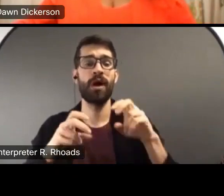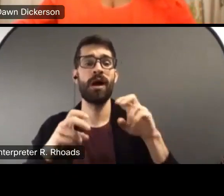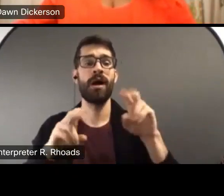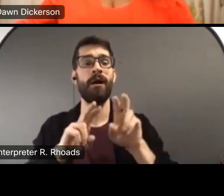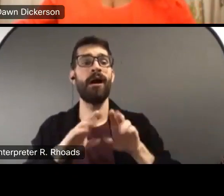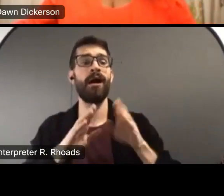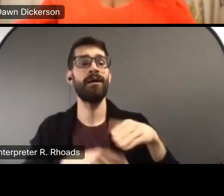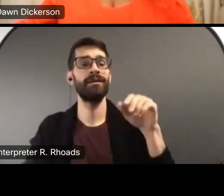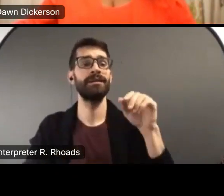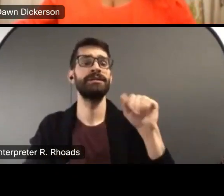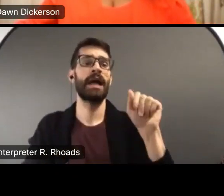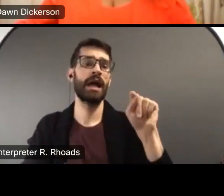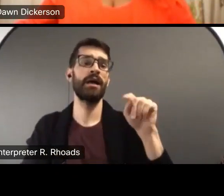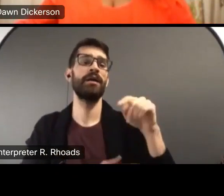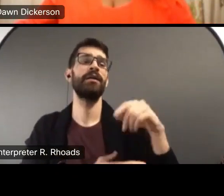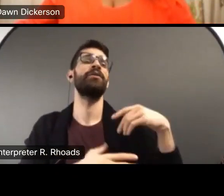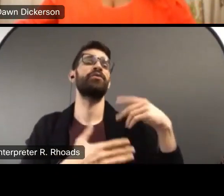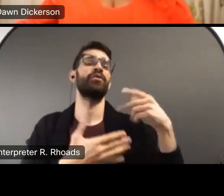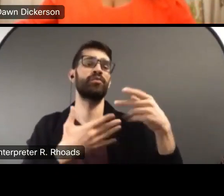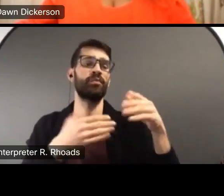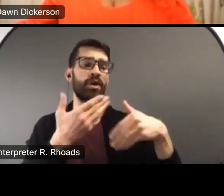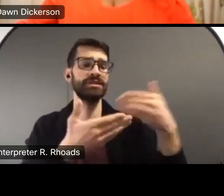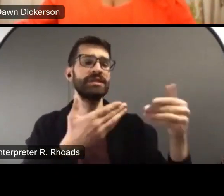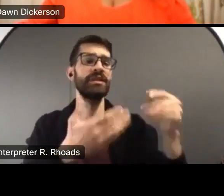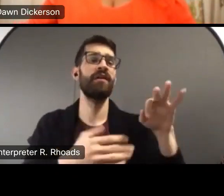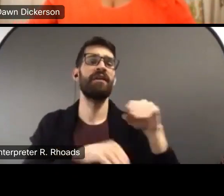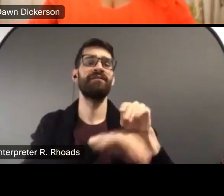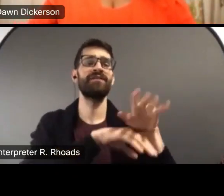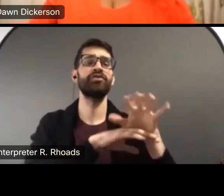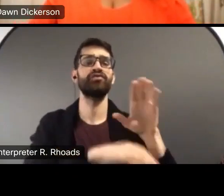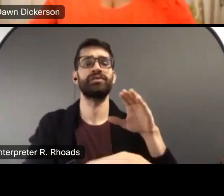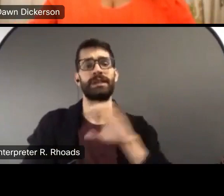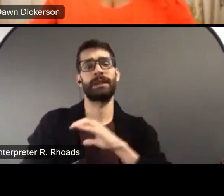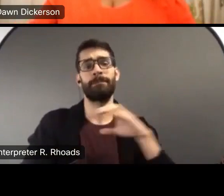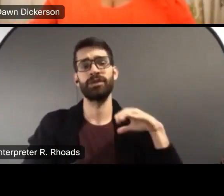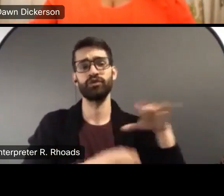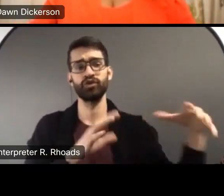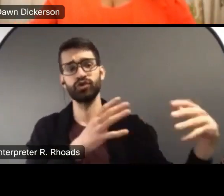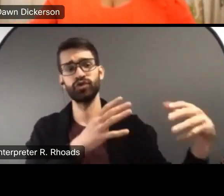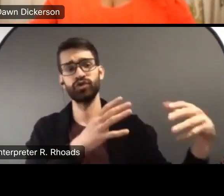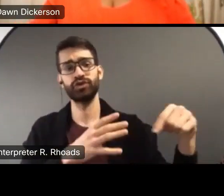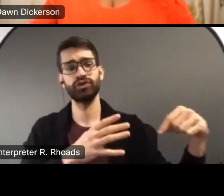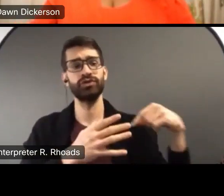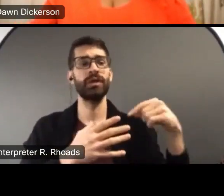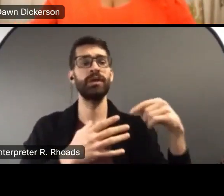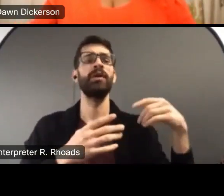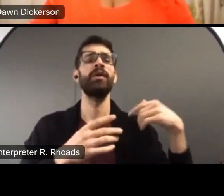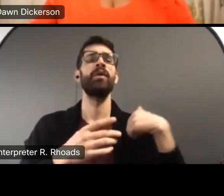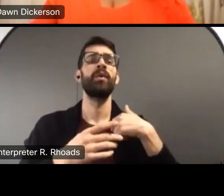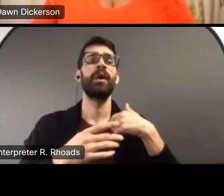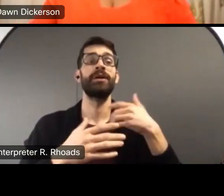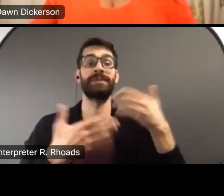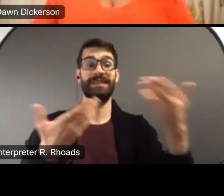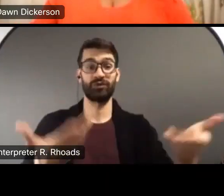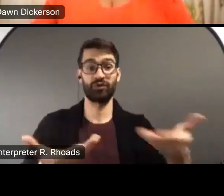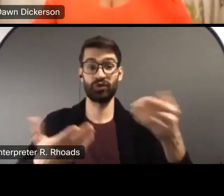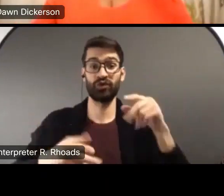Advisory Neighborhood Commissions. I am joined today - and please wave - by my colleagues.